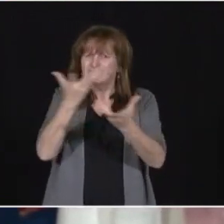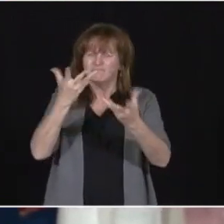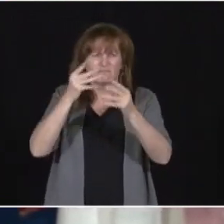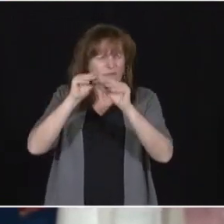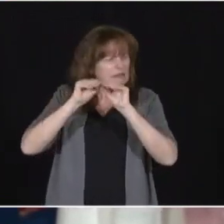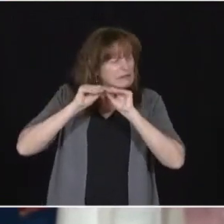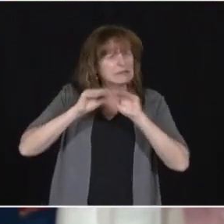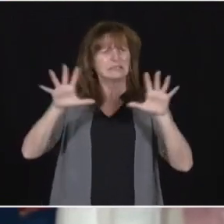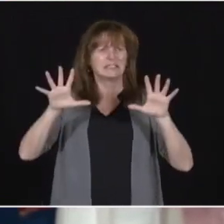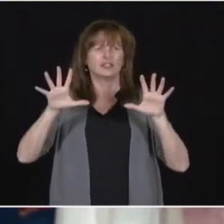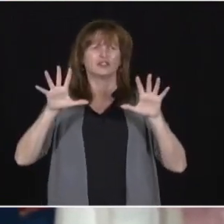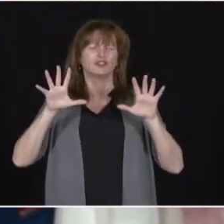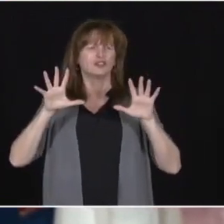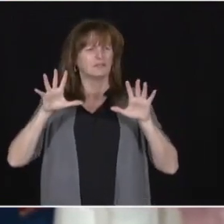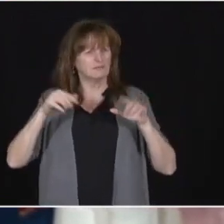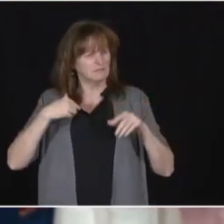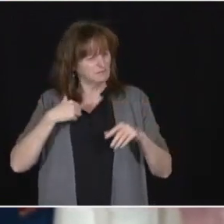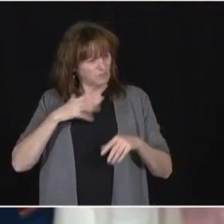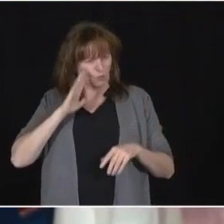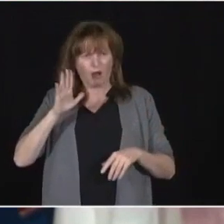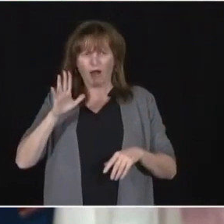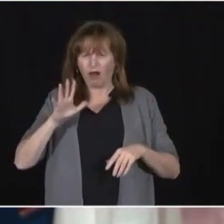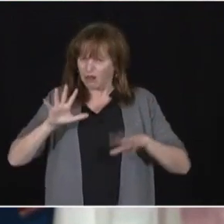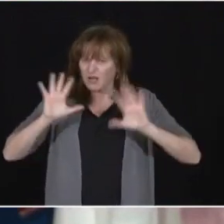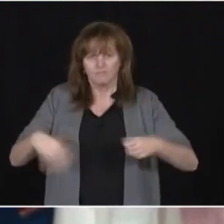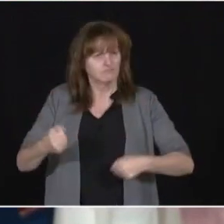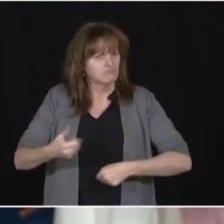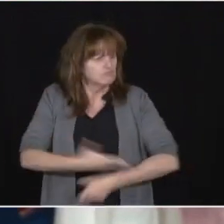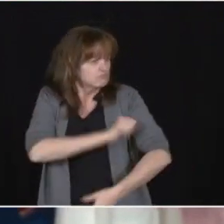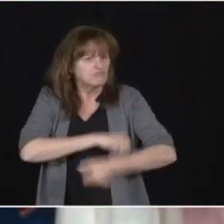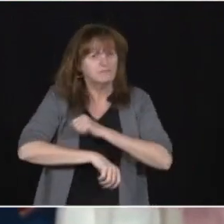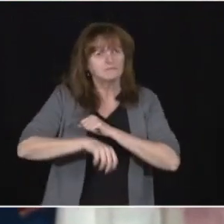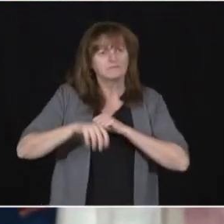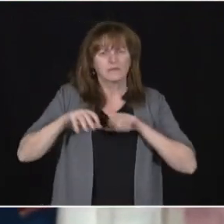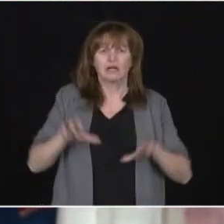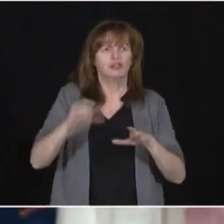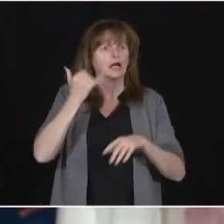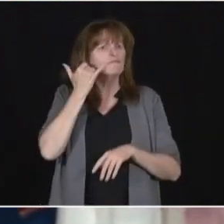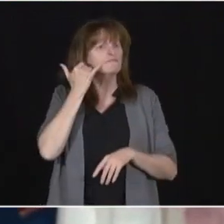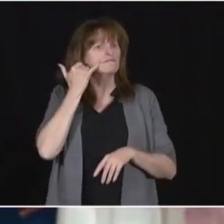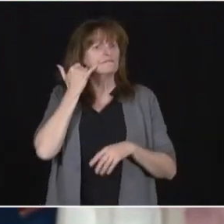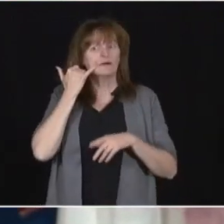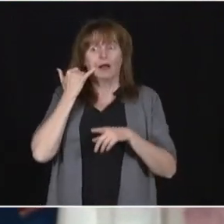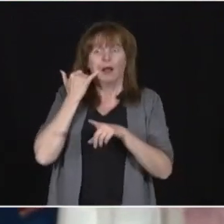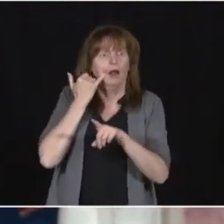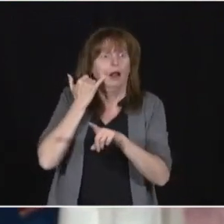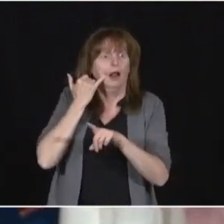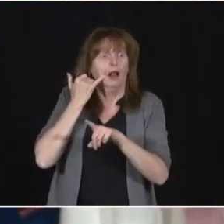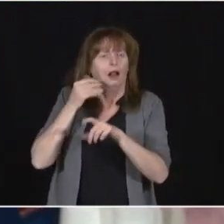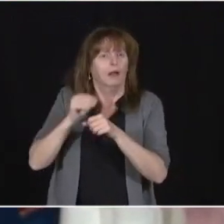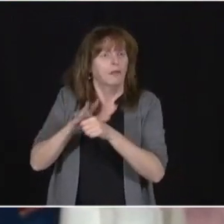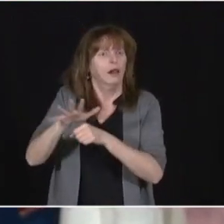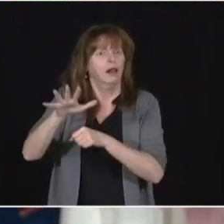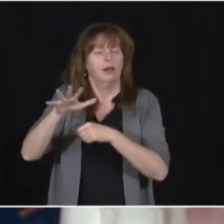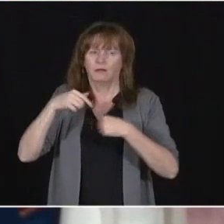we will be fully prepared. We won't hesitate to roll things back if necessary.